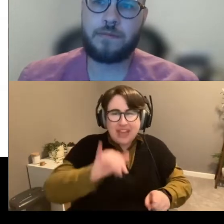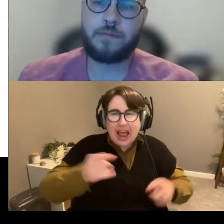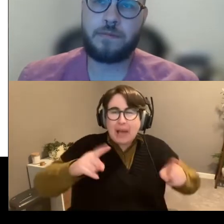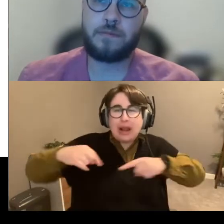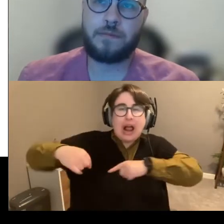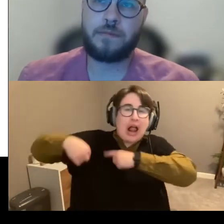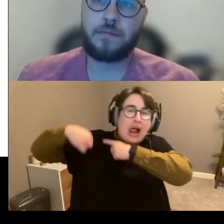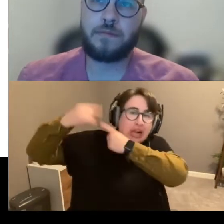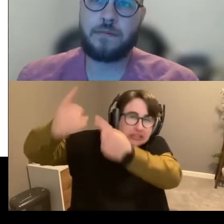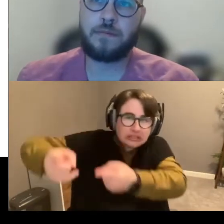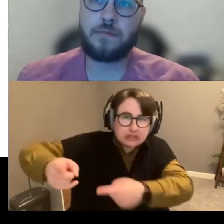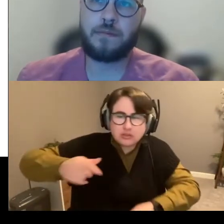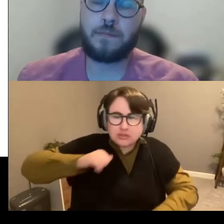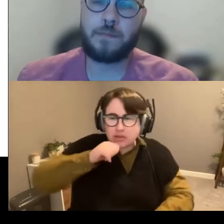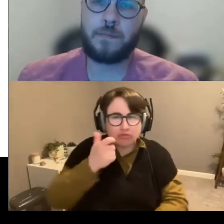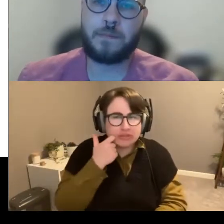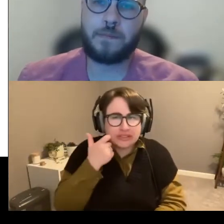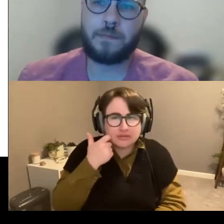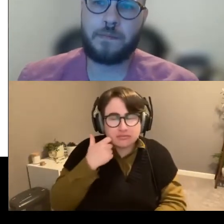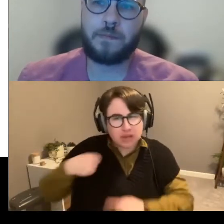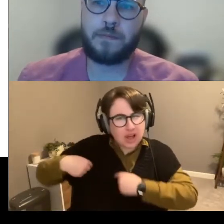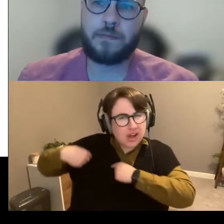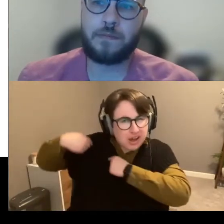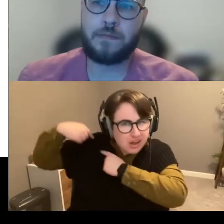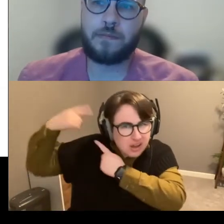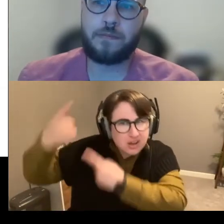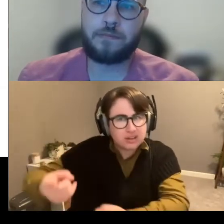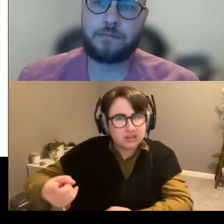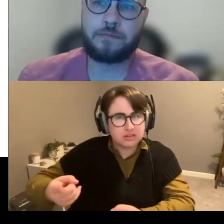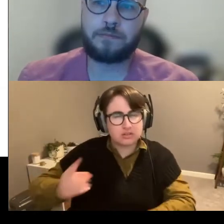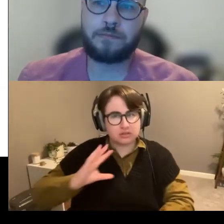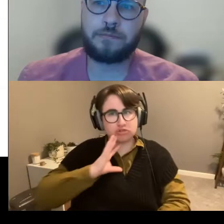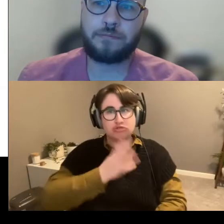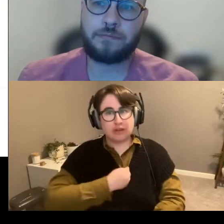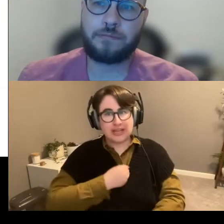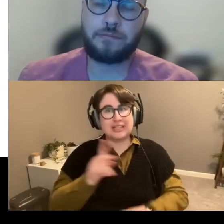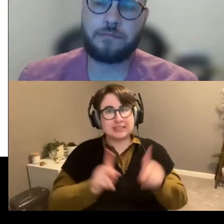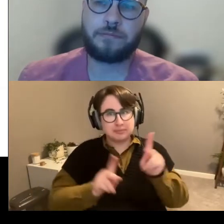and that trans people have experienced this for so long,